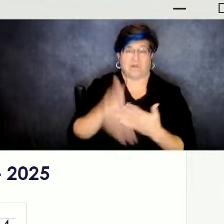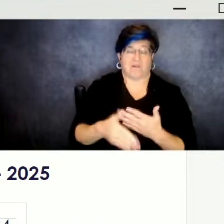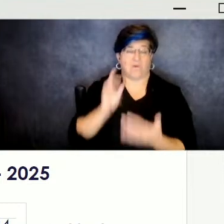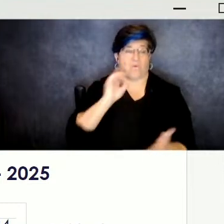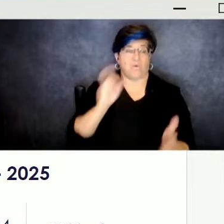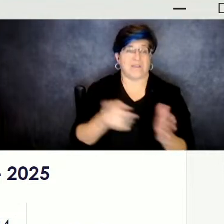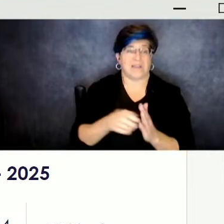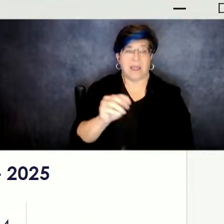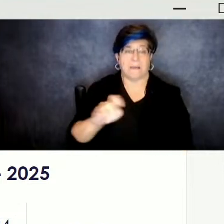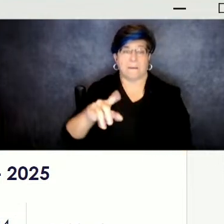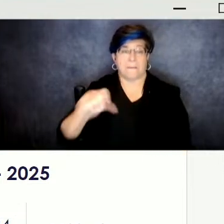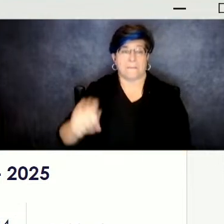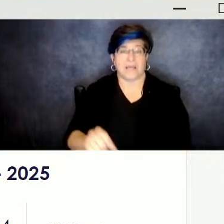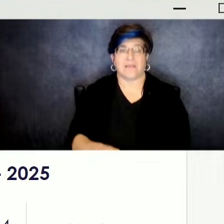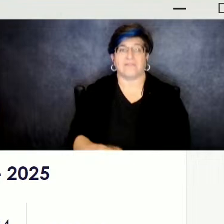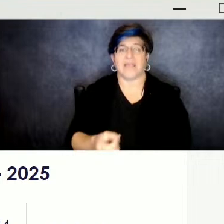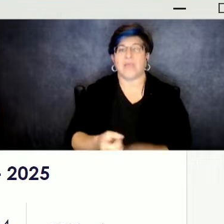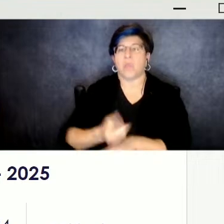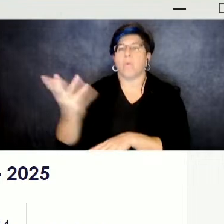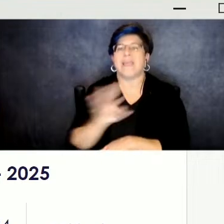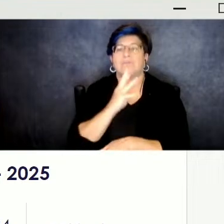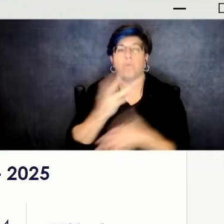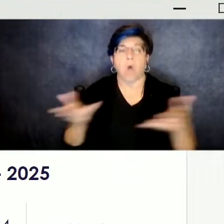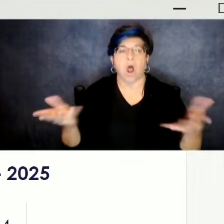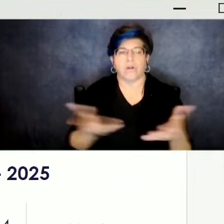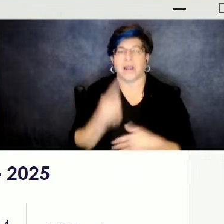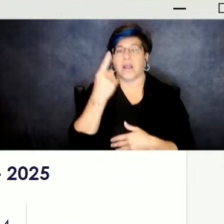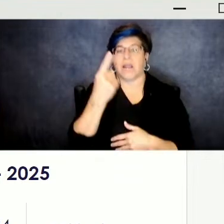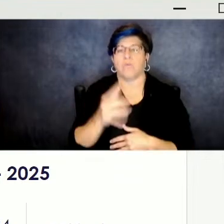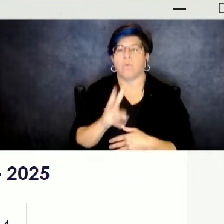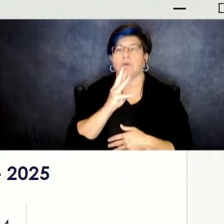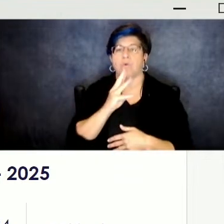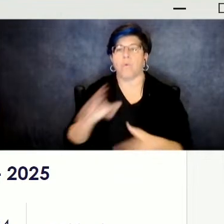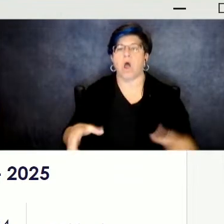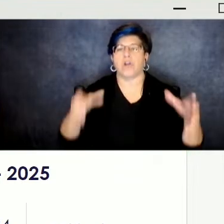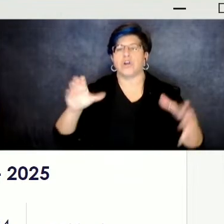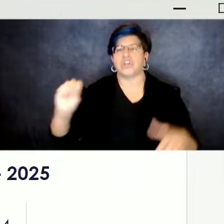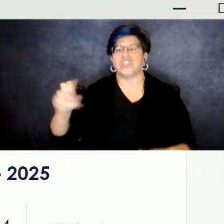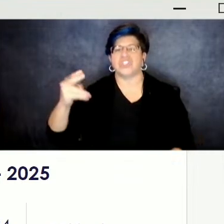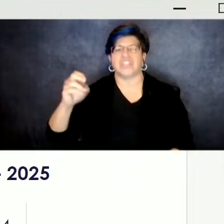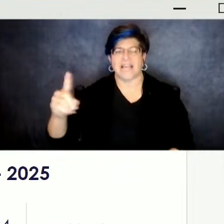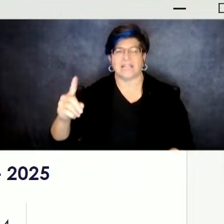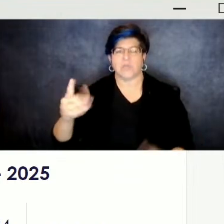BECAUSE AS YOU ALL KNOW OVER THE WEEKEND WE DID DETECT